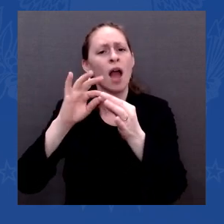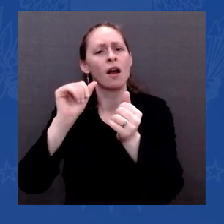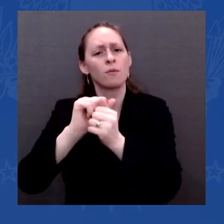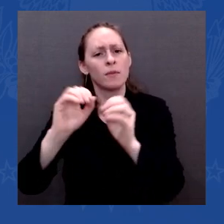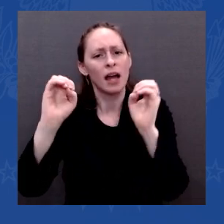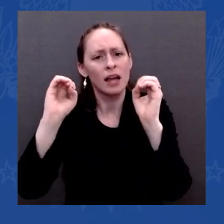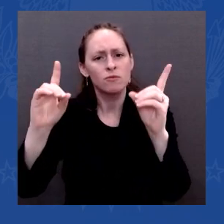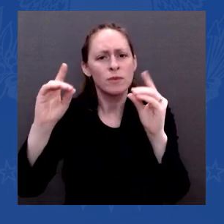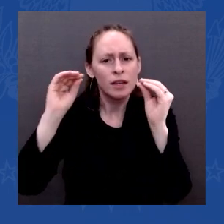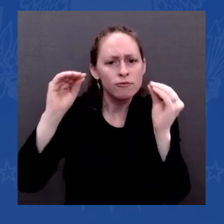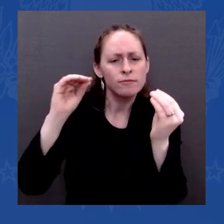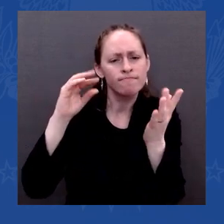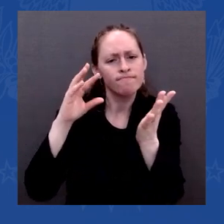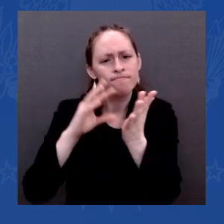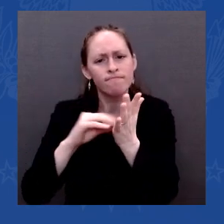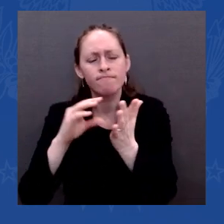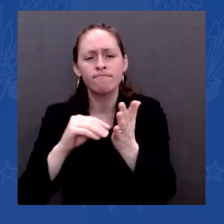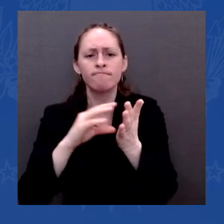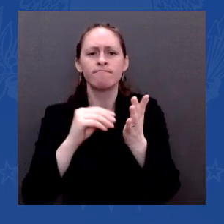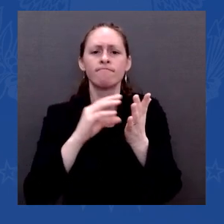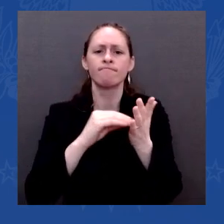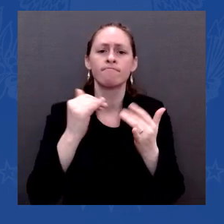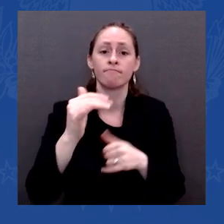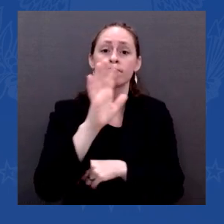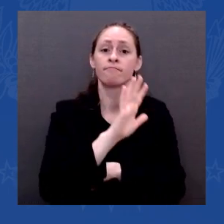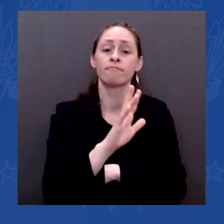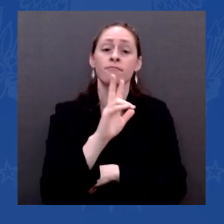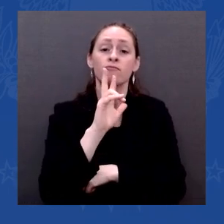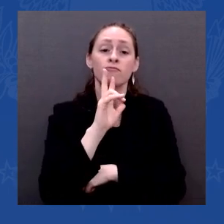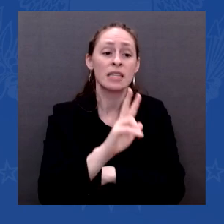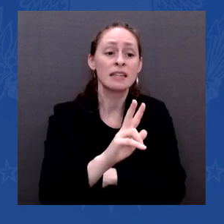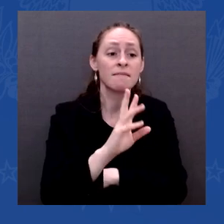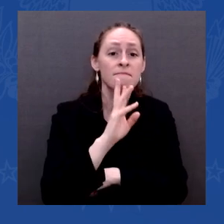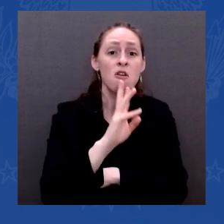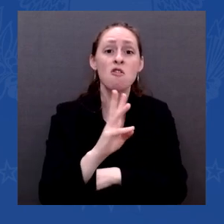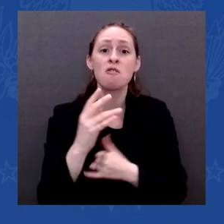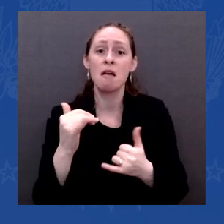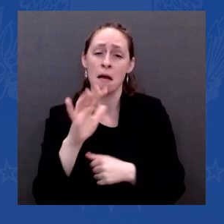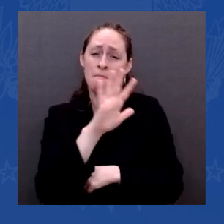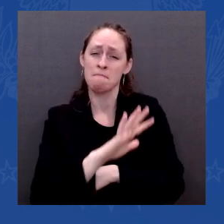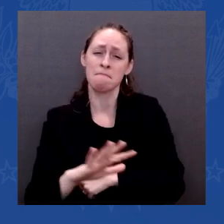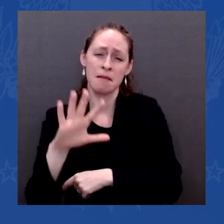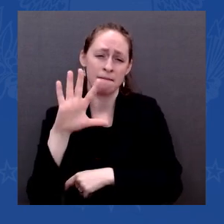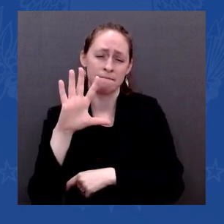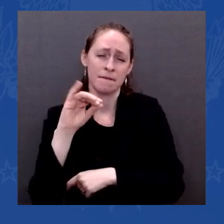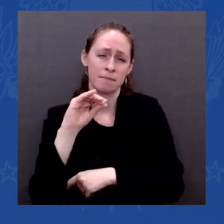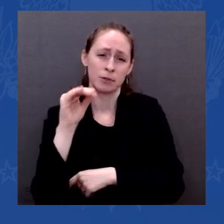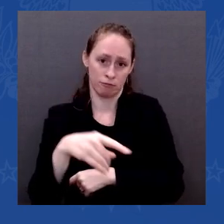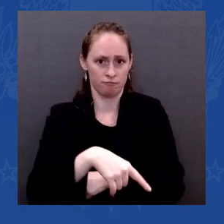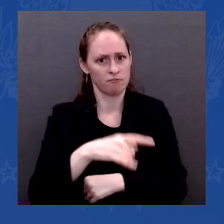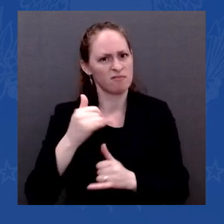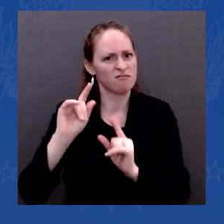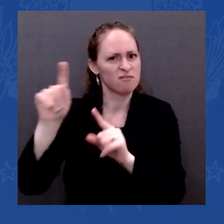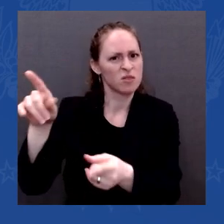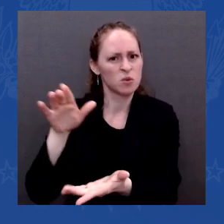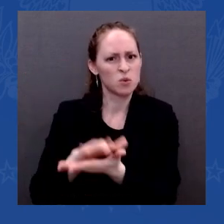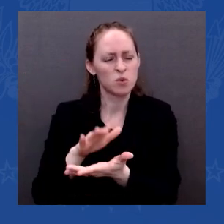In Germany, France, UK, Latvia, the number is more than 90 percent. Where the hell are -- heck are we?